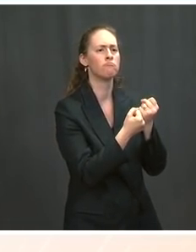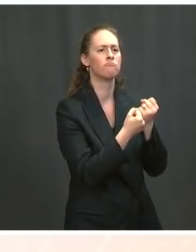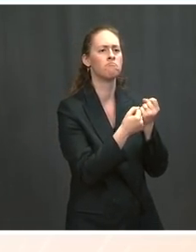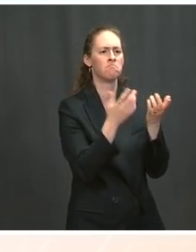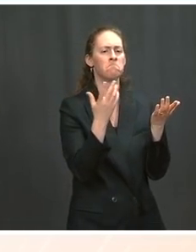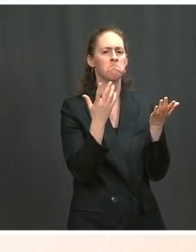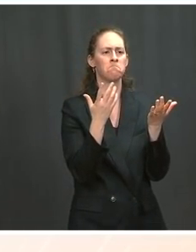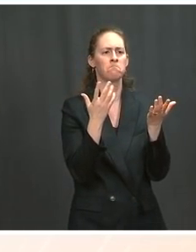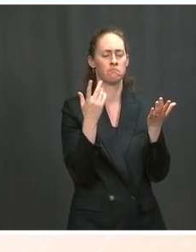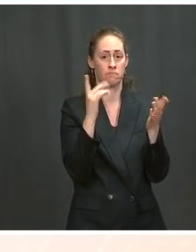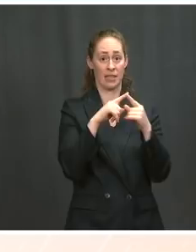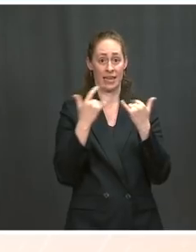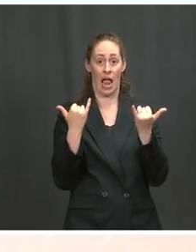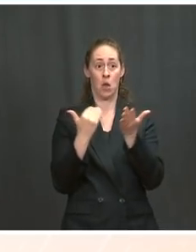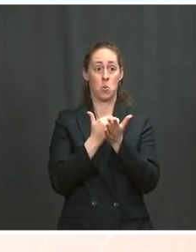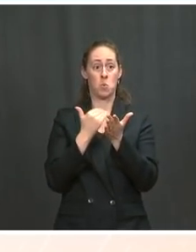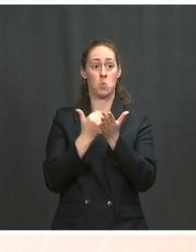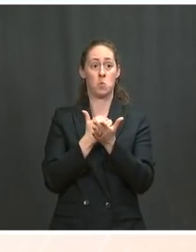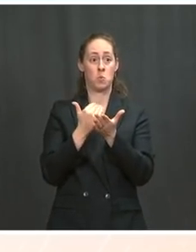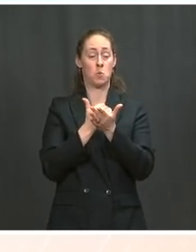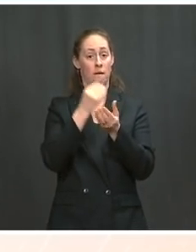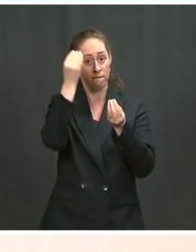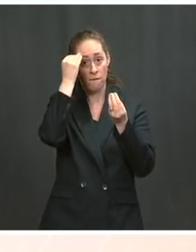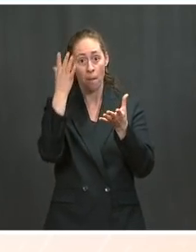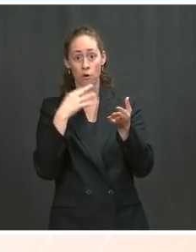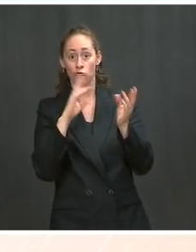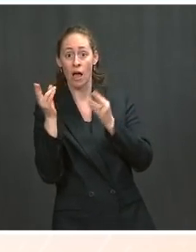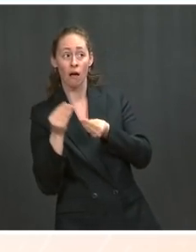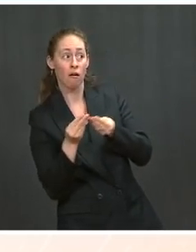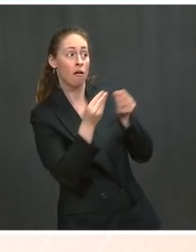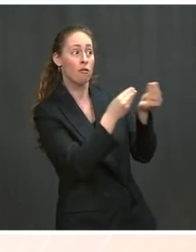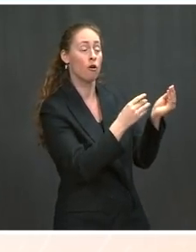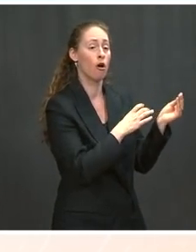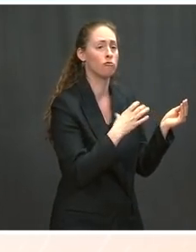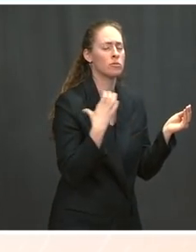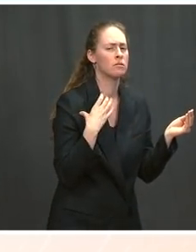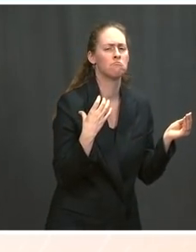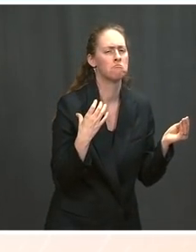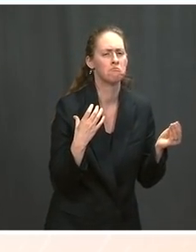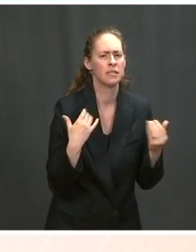at this point in time. And even as it's working through, the work of this commission will continue. The Press: All right.